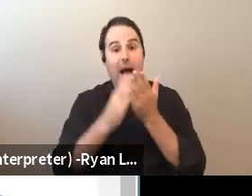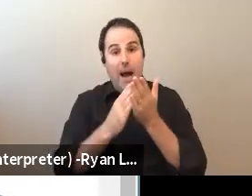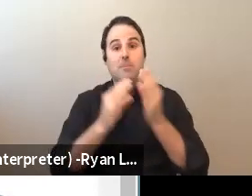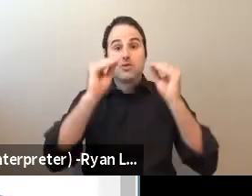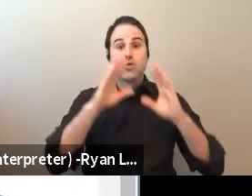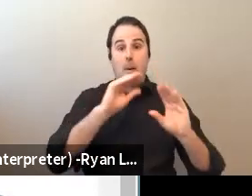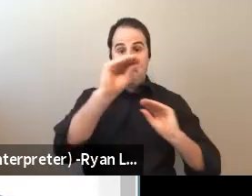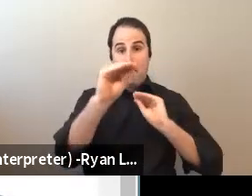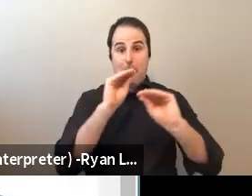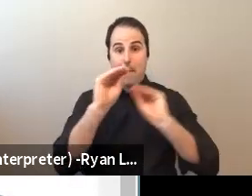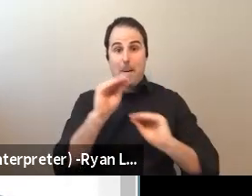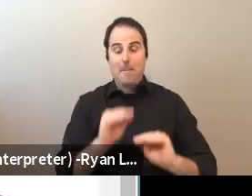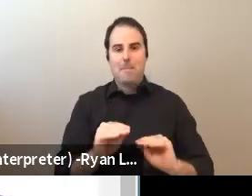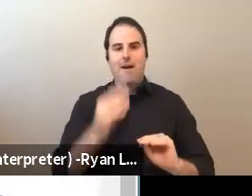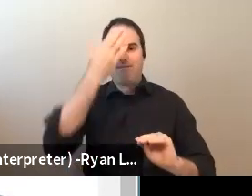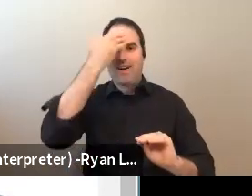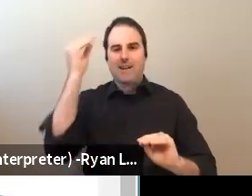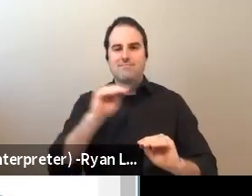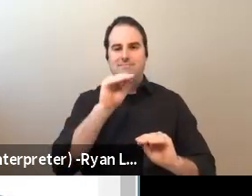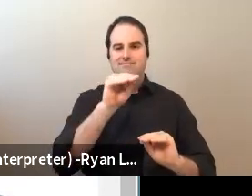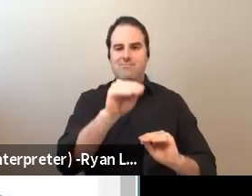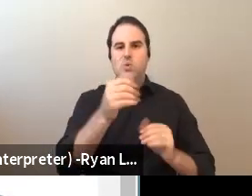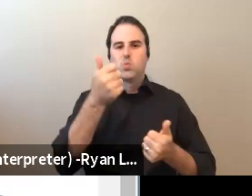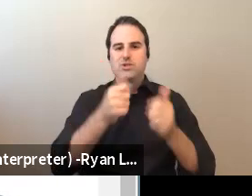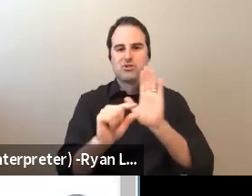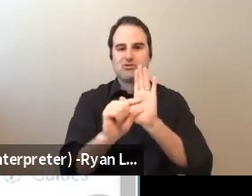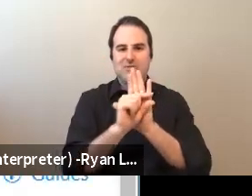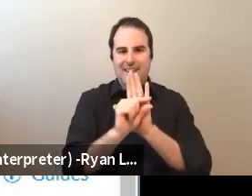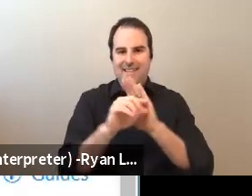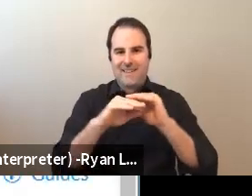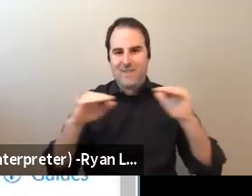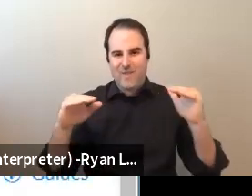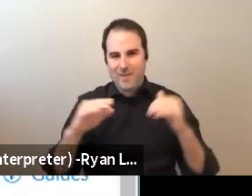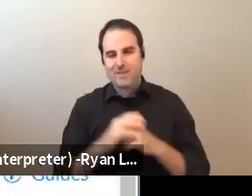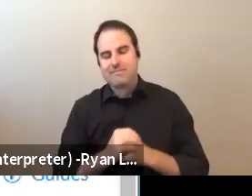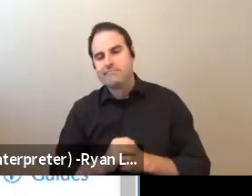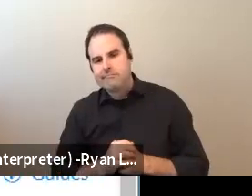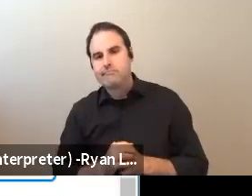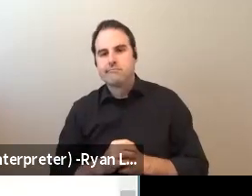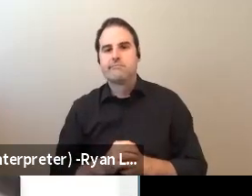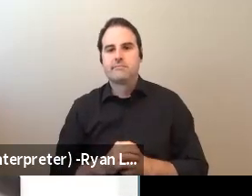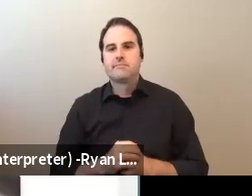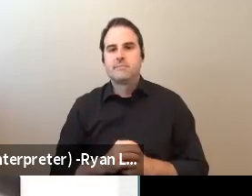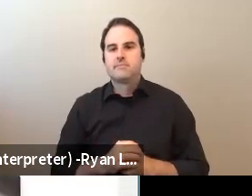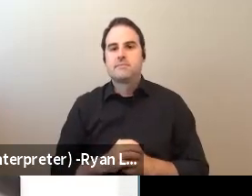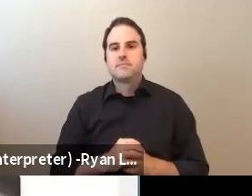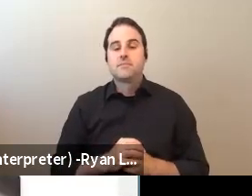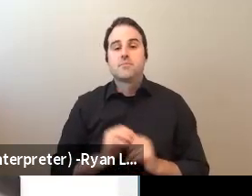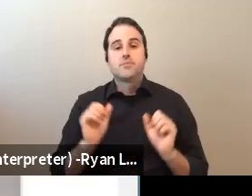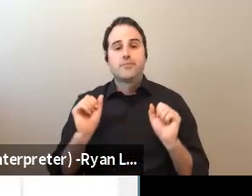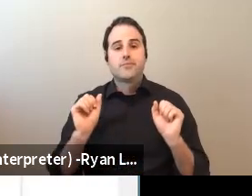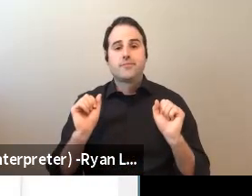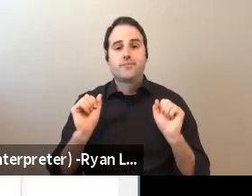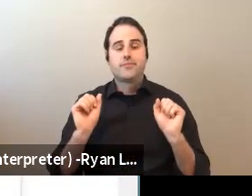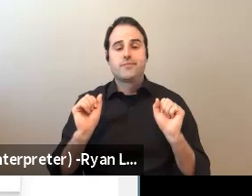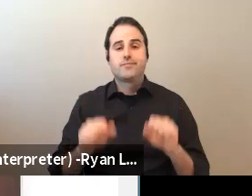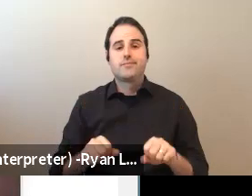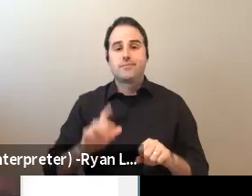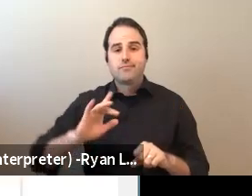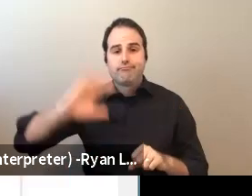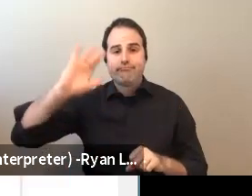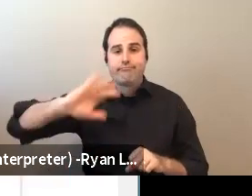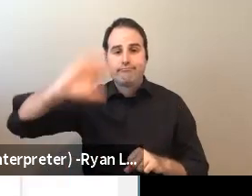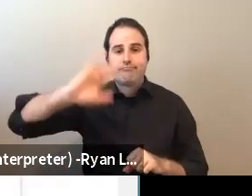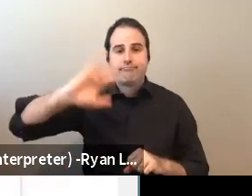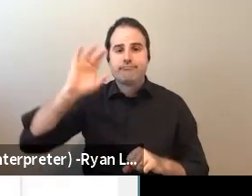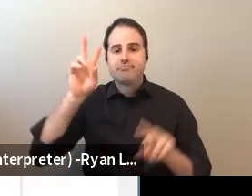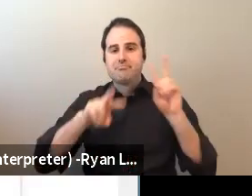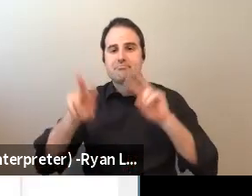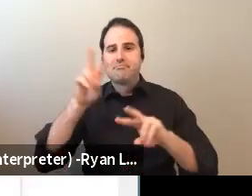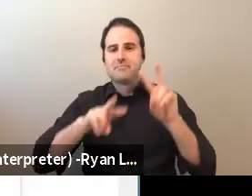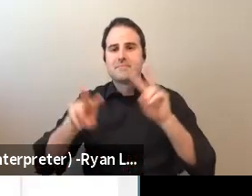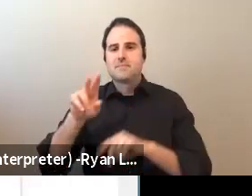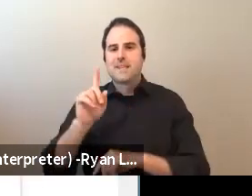Sally Potter: What the grade level is. And so those will those will come up right away. But then we can take a look at what we have here, and I was looking at this one earlier.